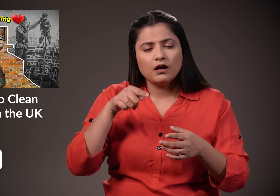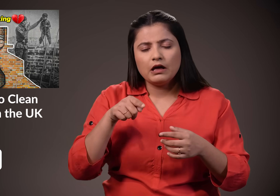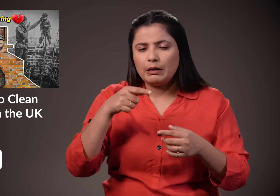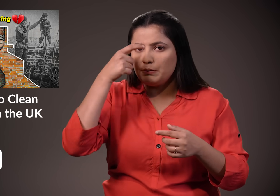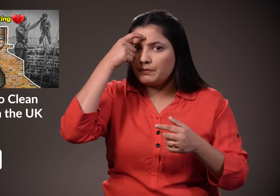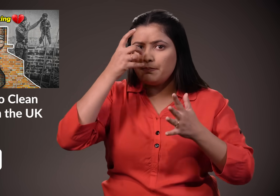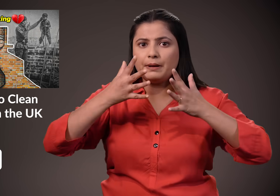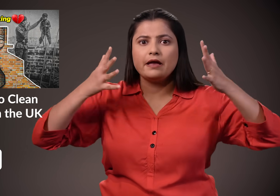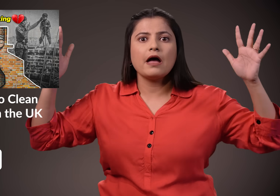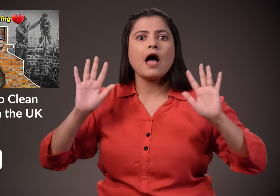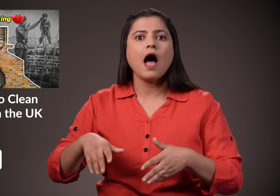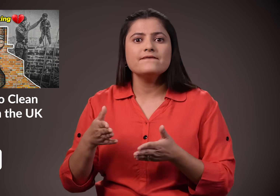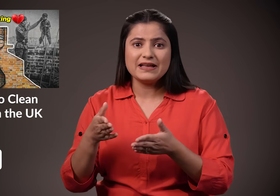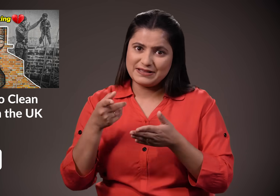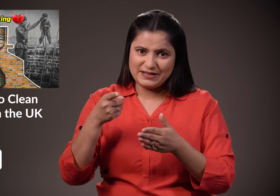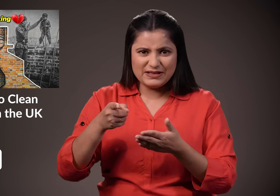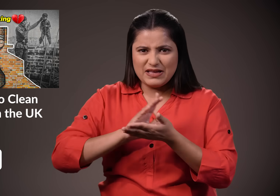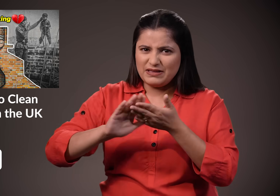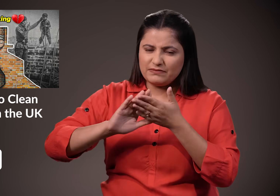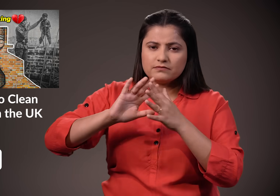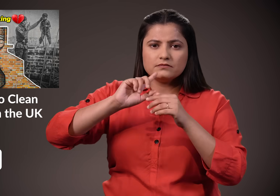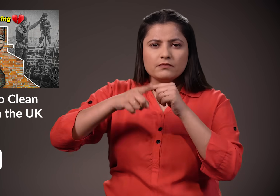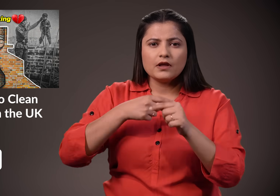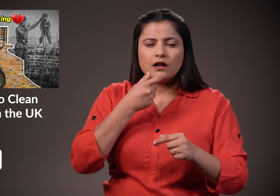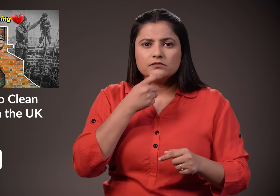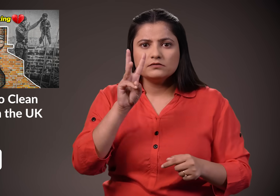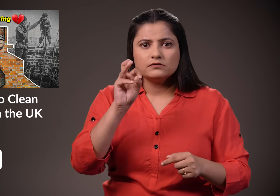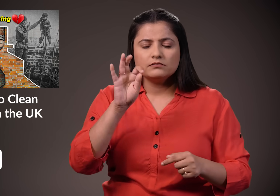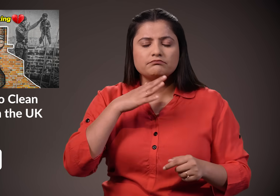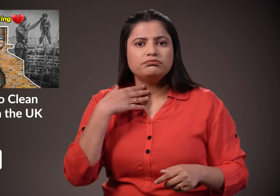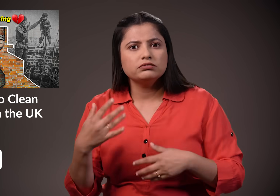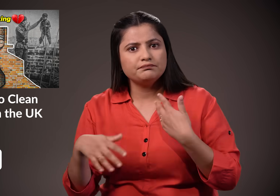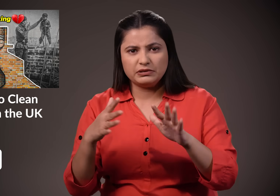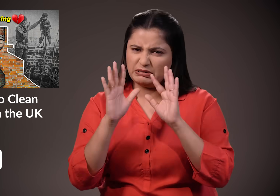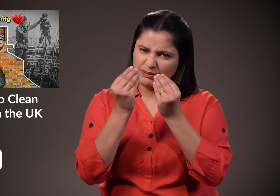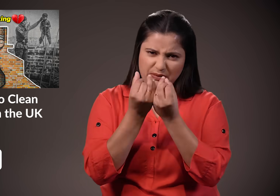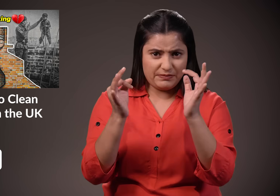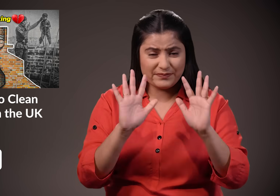It was a huge issue and they rarely lived beyond 30 - 40 years.